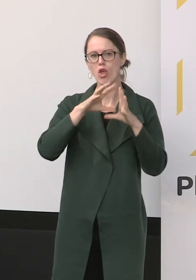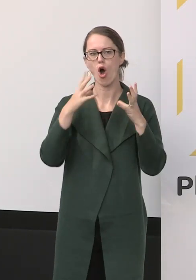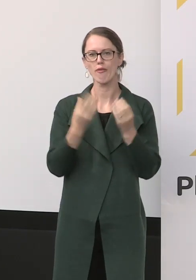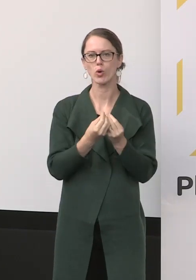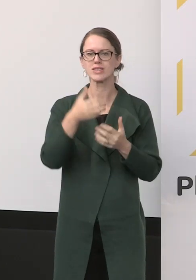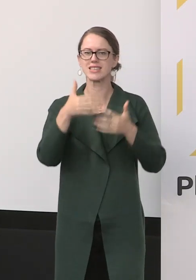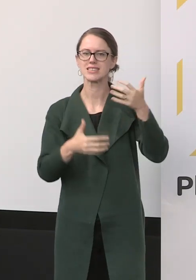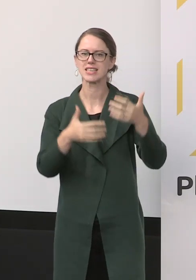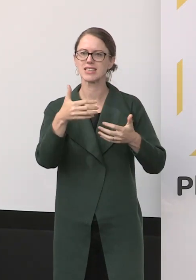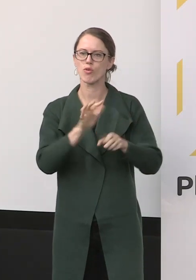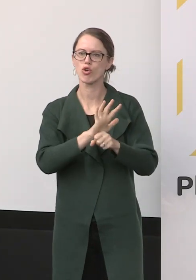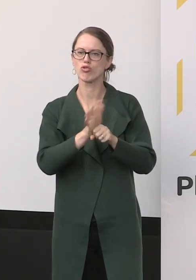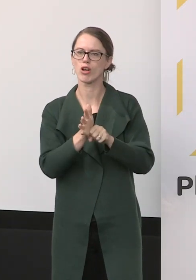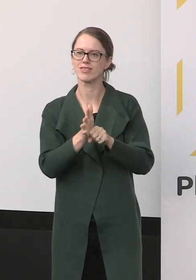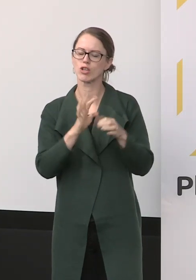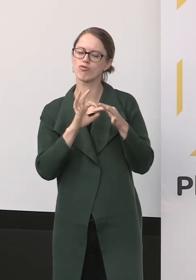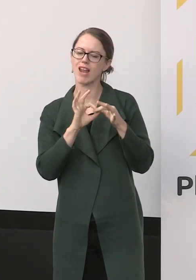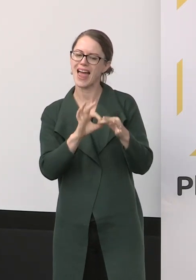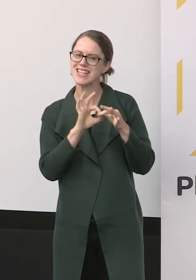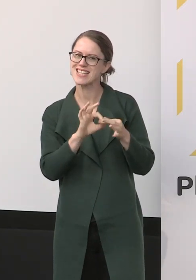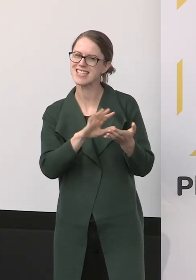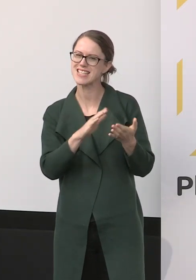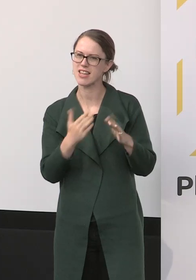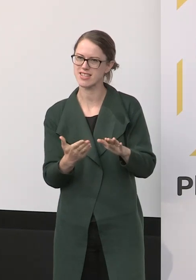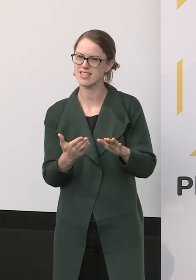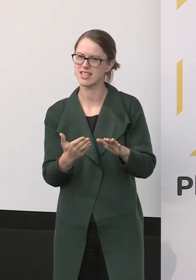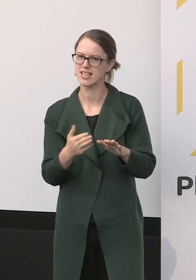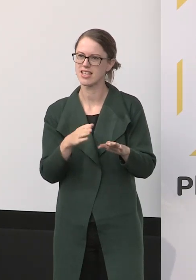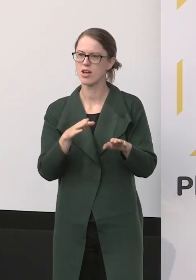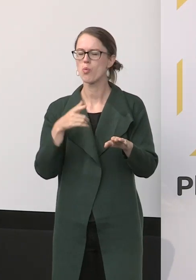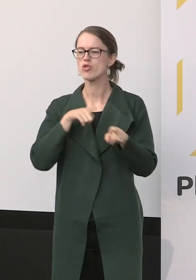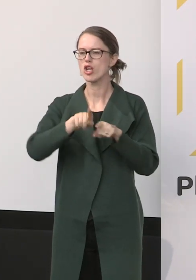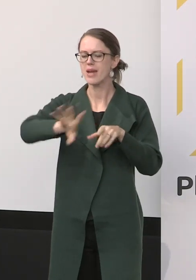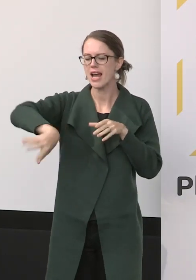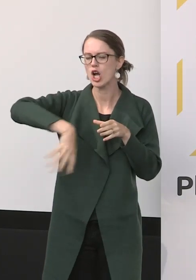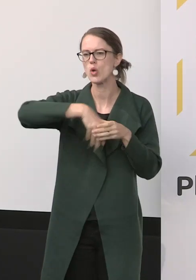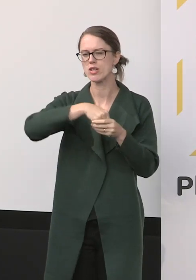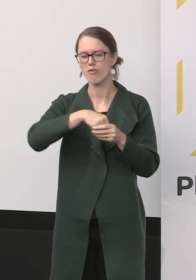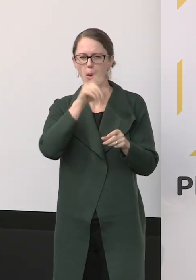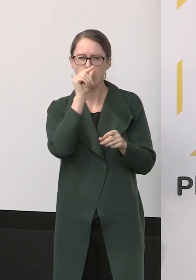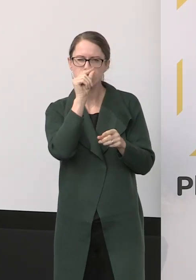we have decided to include Eileen's death in our overall